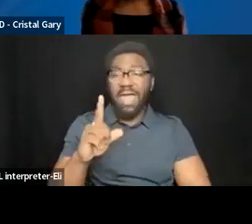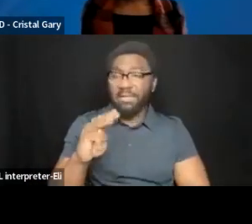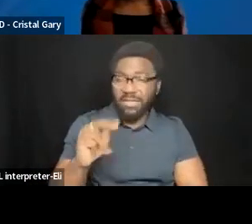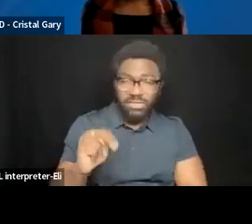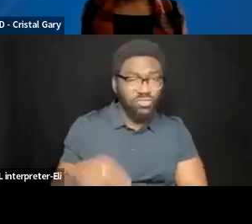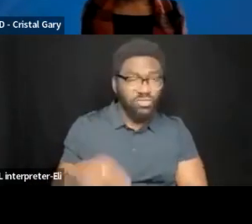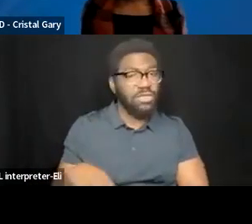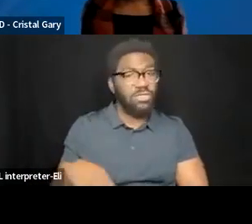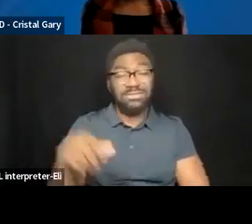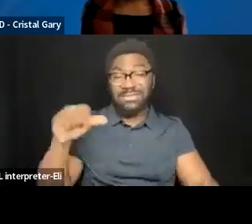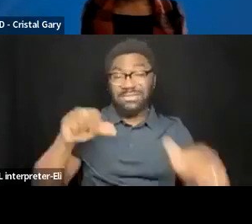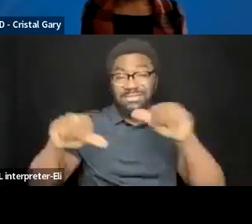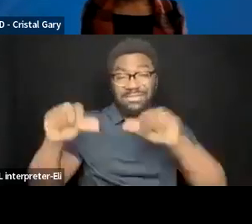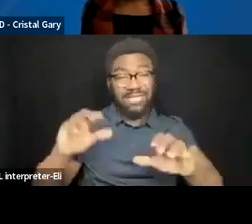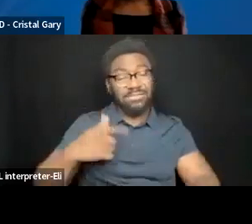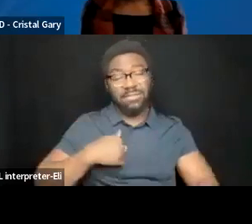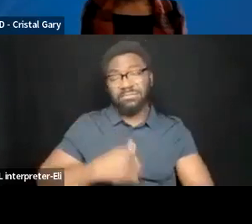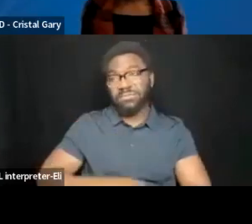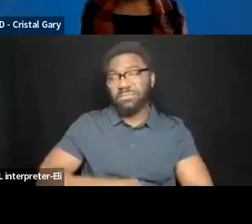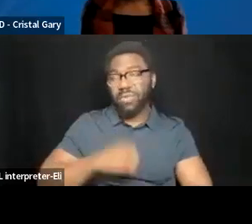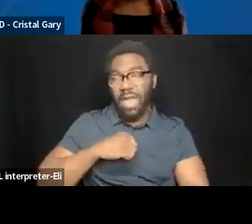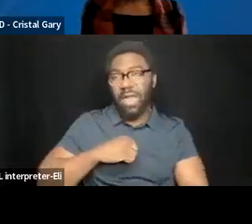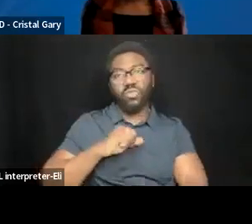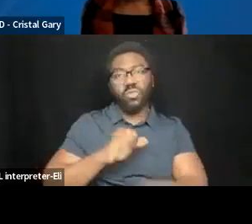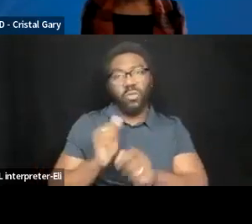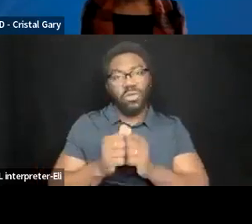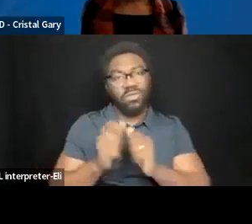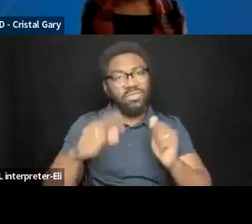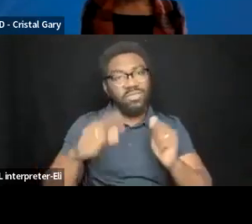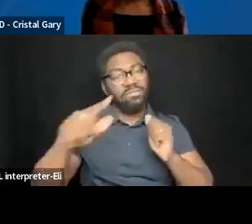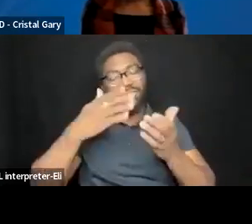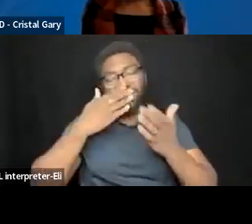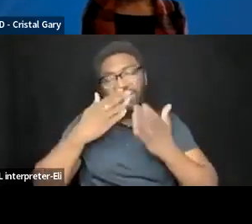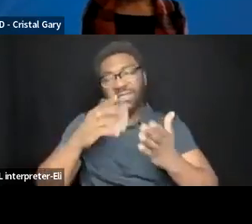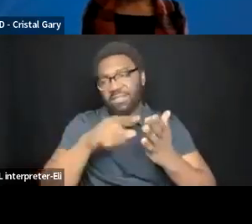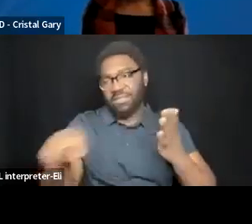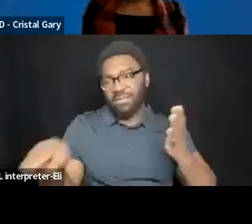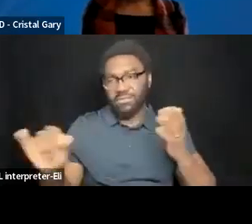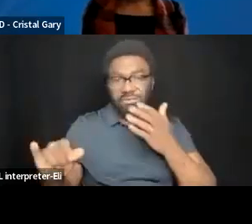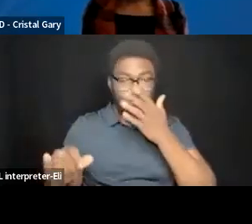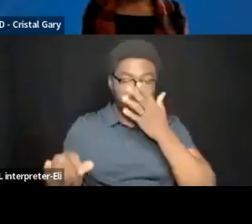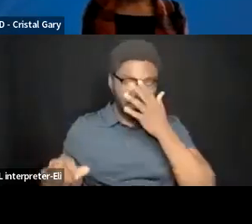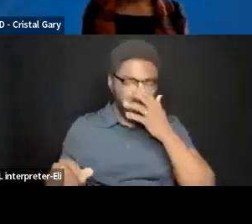And I did just want to thank them as well. The one piece of housekeeping I'll just say while I have the